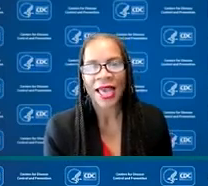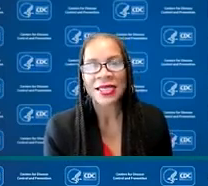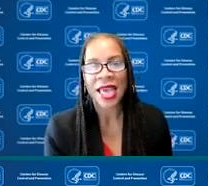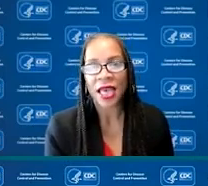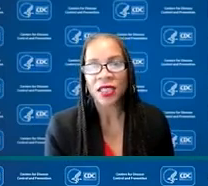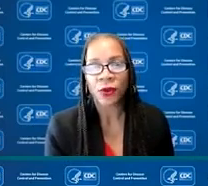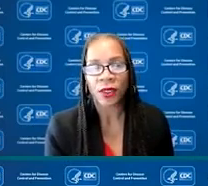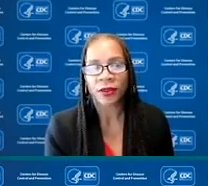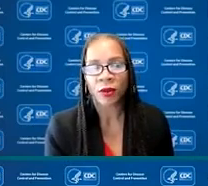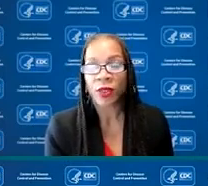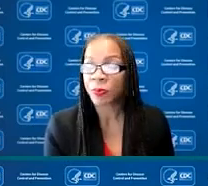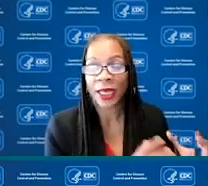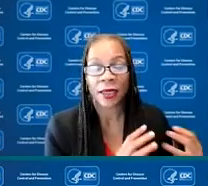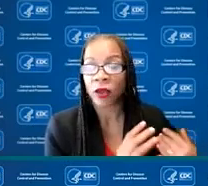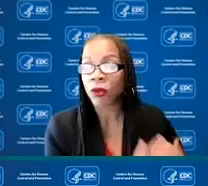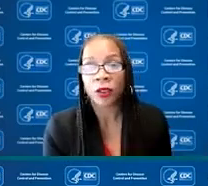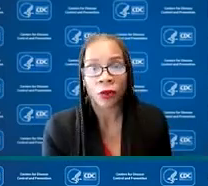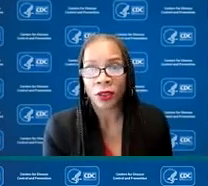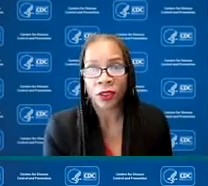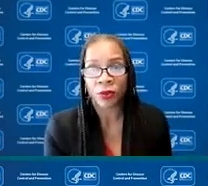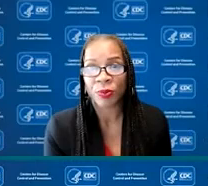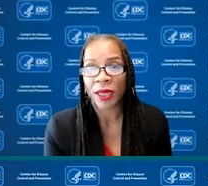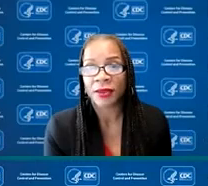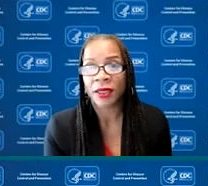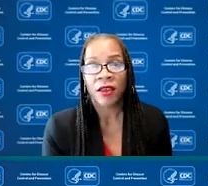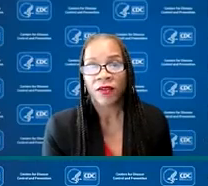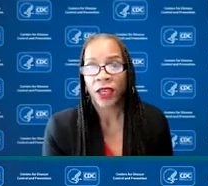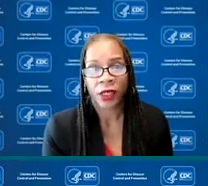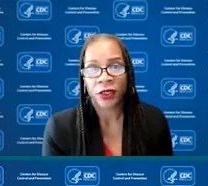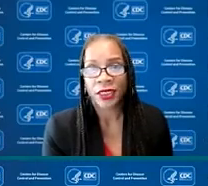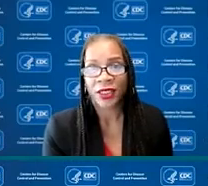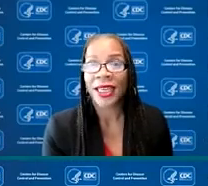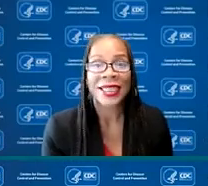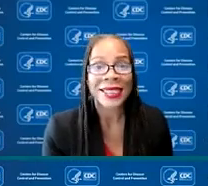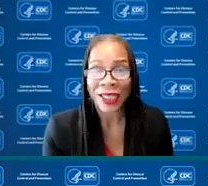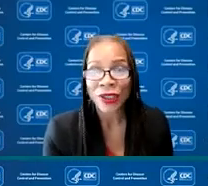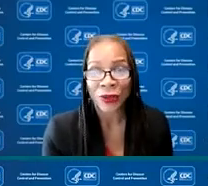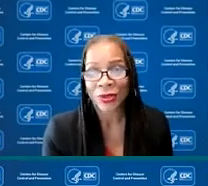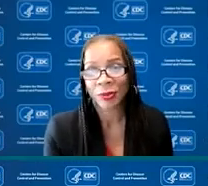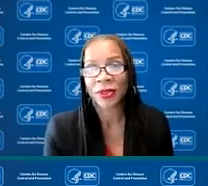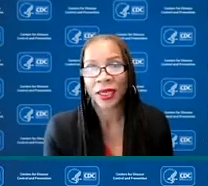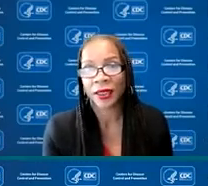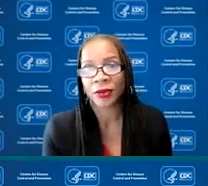as a task force which plays a critical role in the response very early on and continues to play a